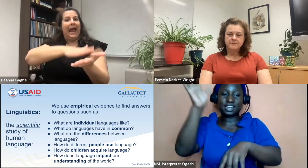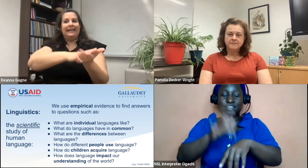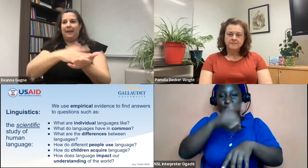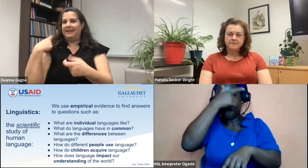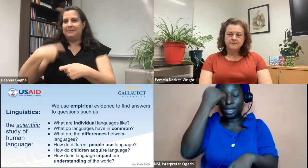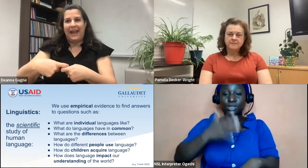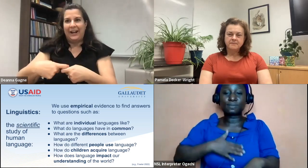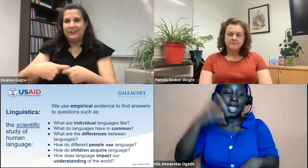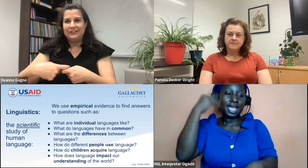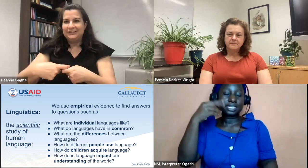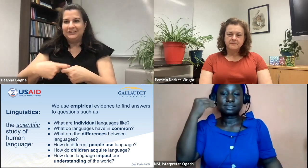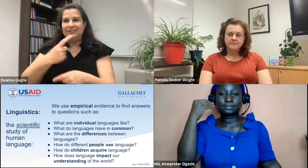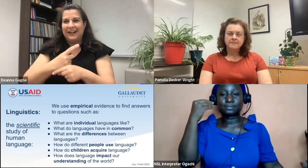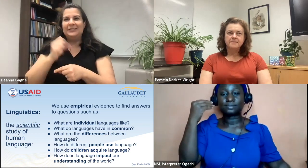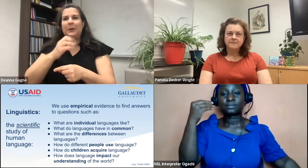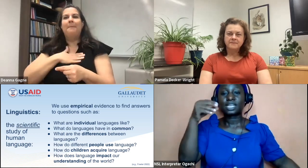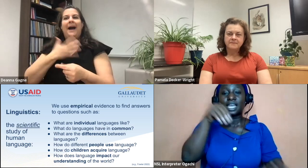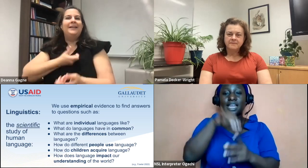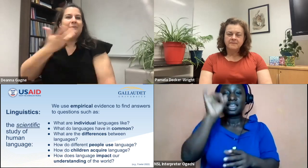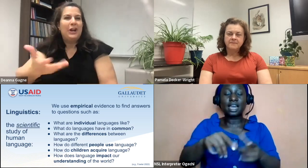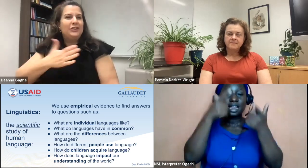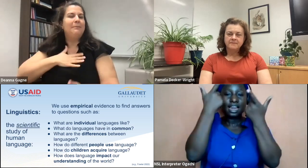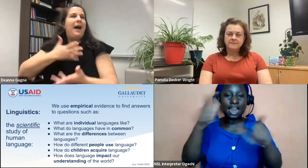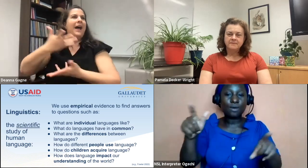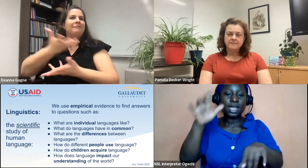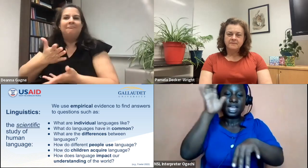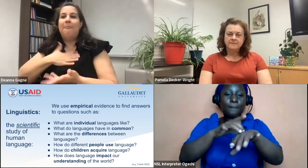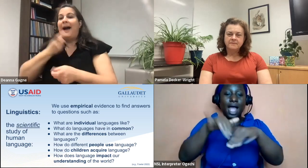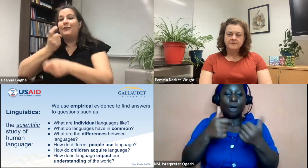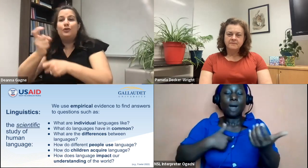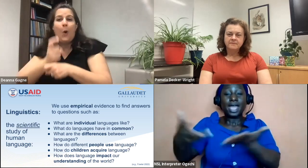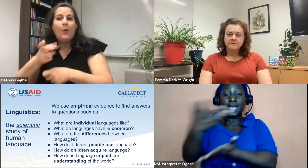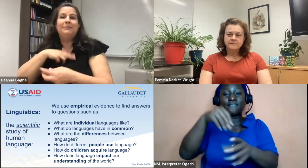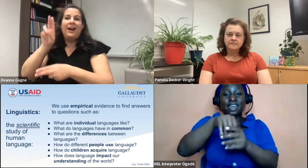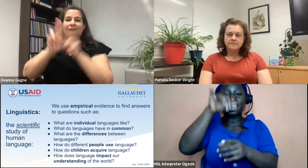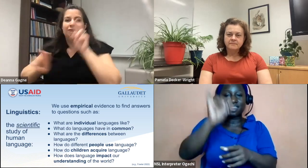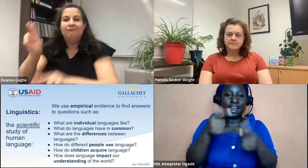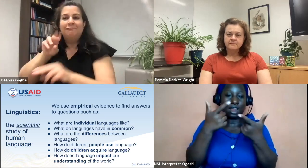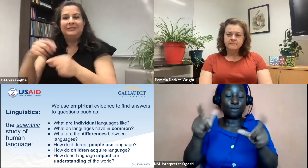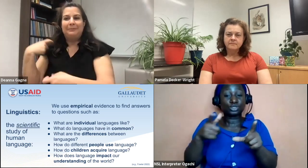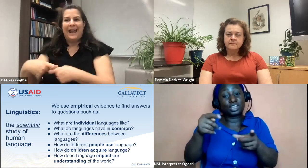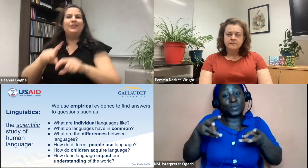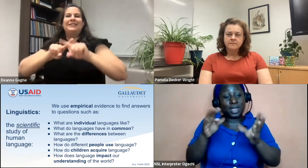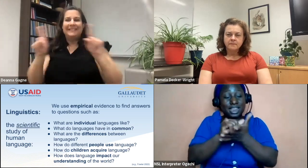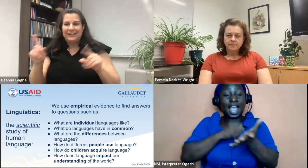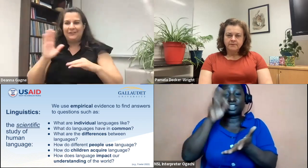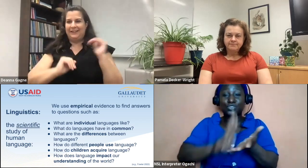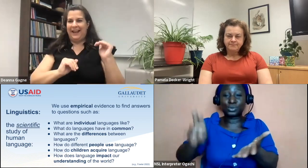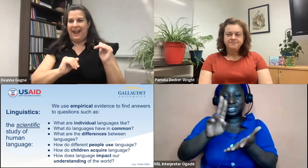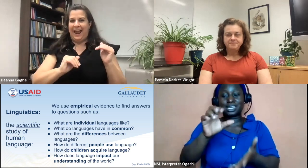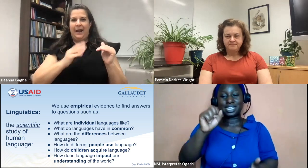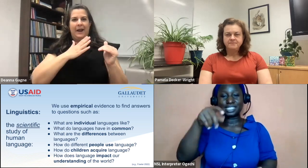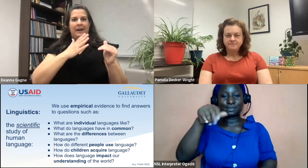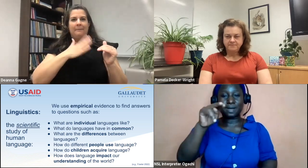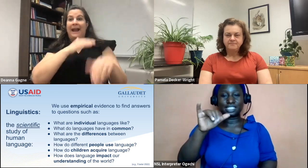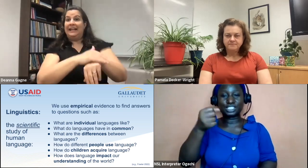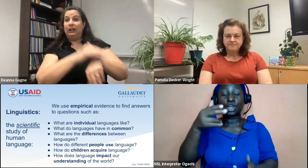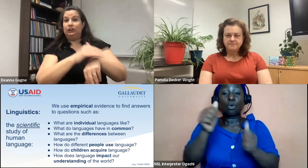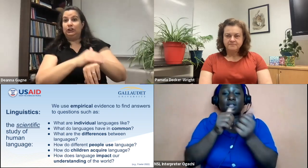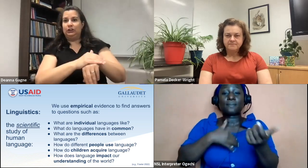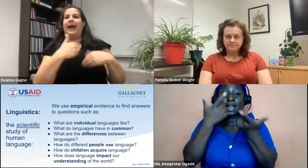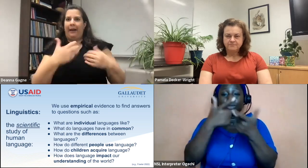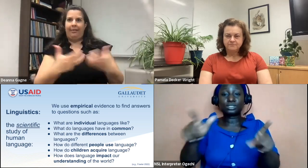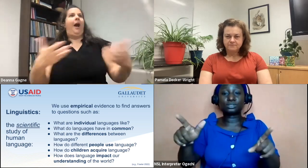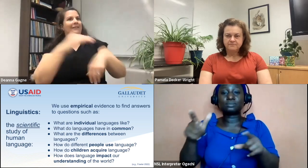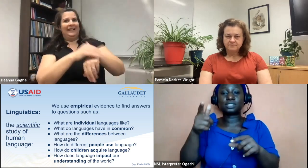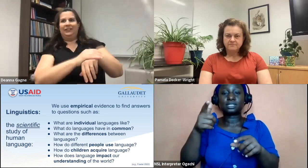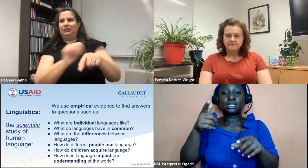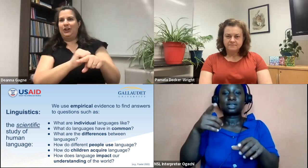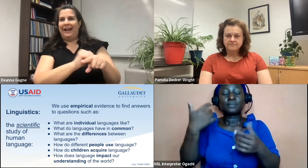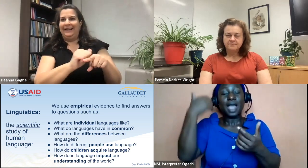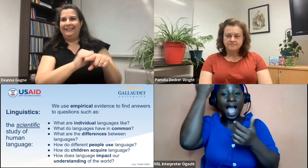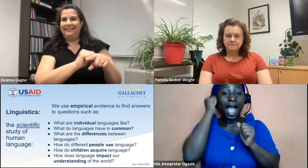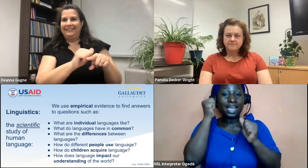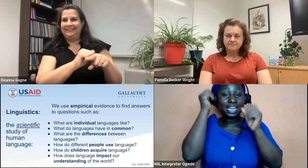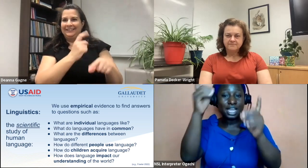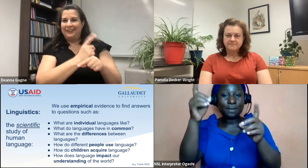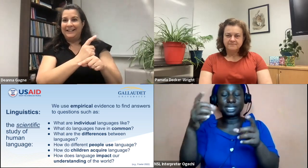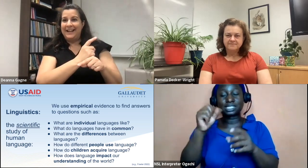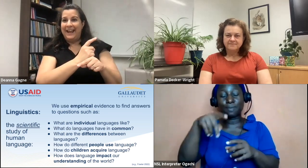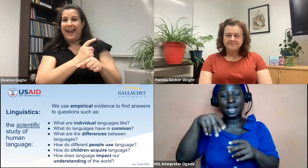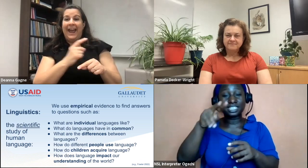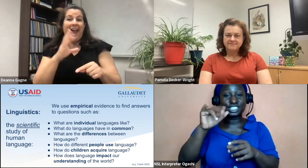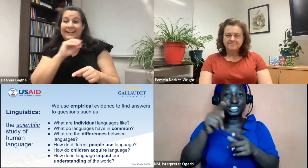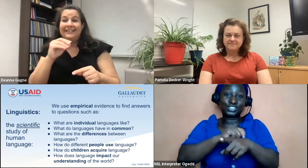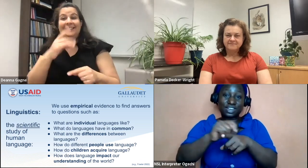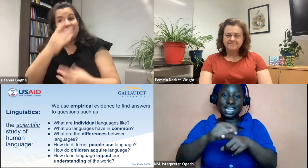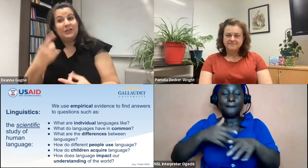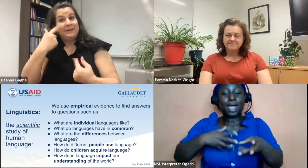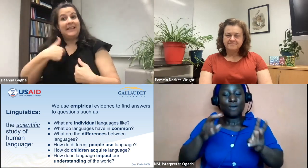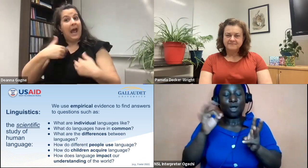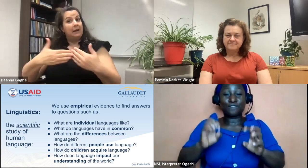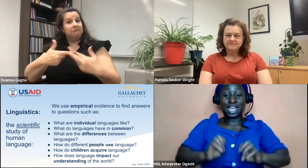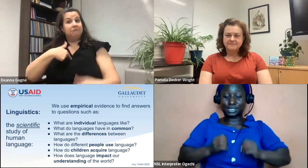I have never had academic Spanish training. So my way of expressing myself. My way of joking around in Spanish is going to be very different than it will be, and say English, where I have a great deal of explicit training and in English.